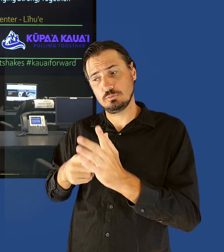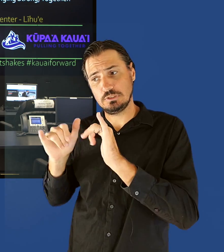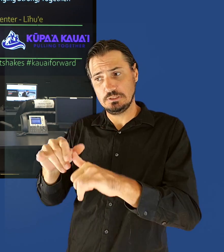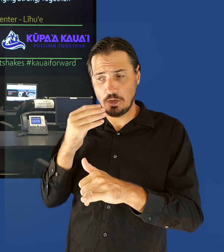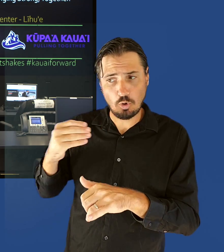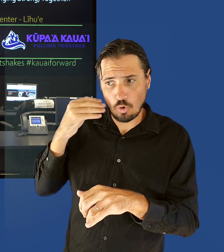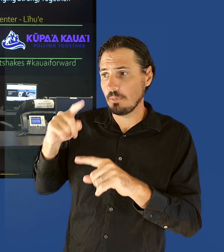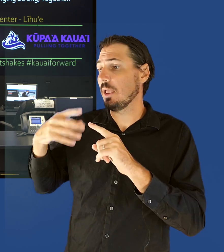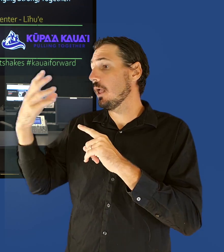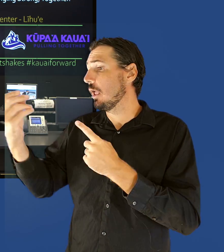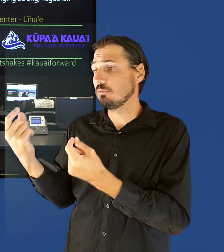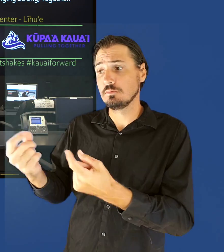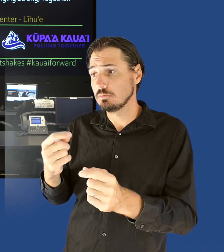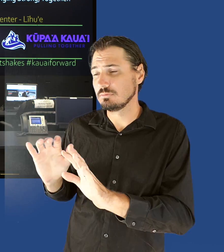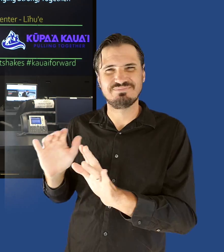while they’re in quarantine or isolation.